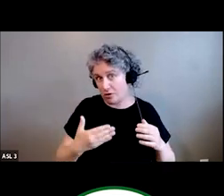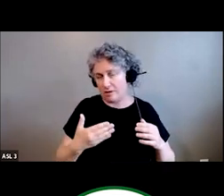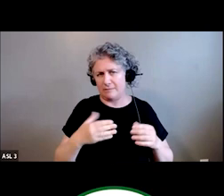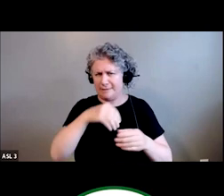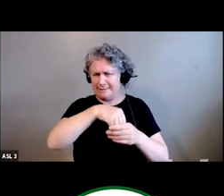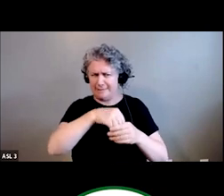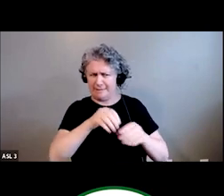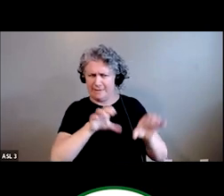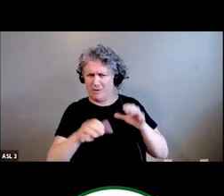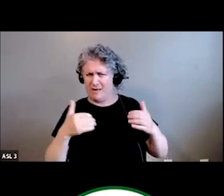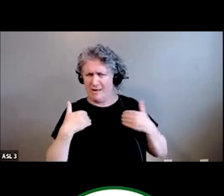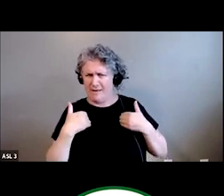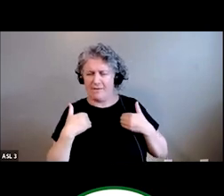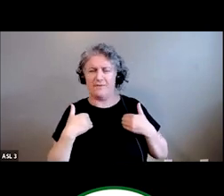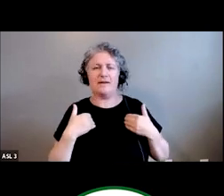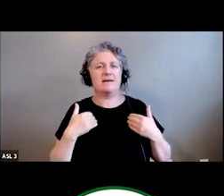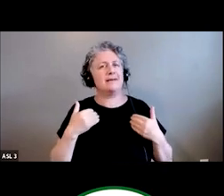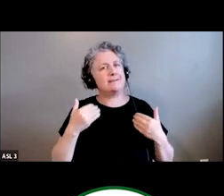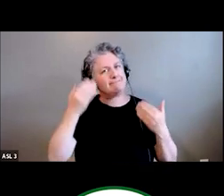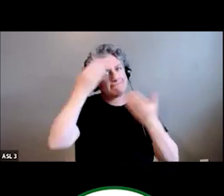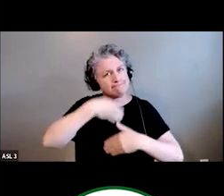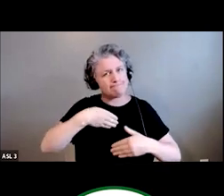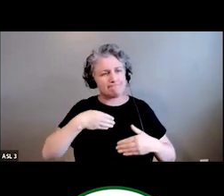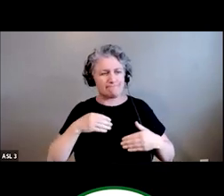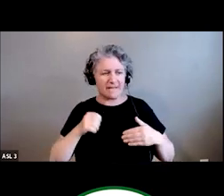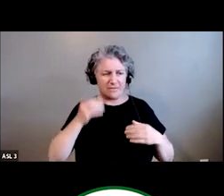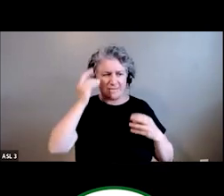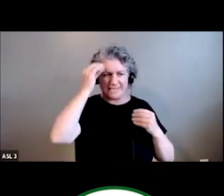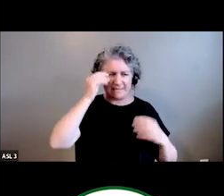that impacts air quality, which is all related to the air quality.